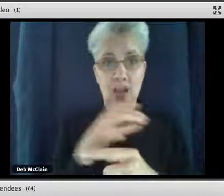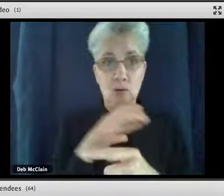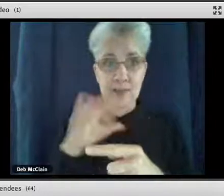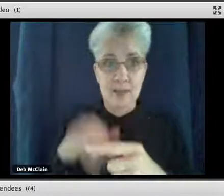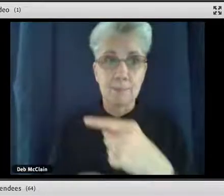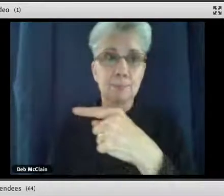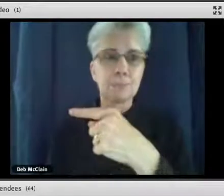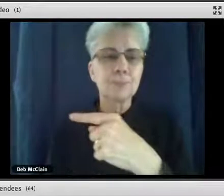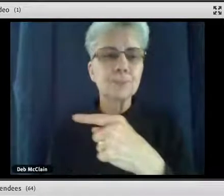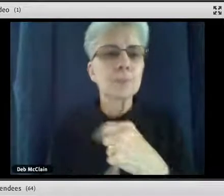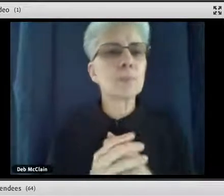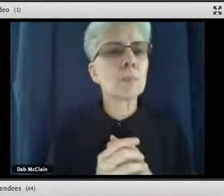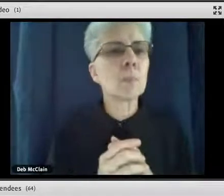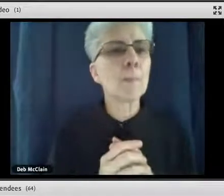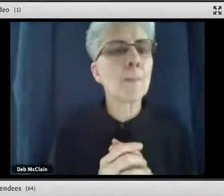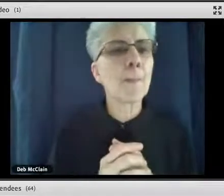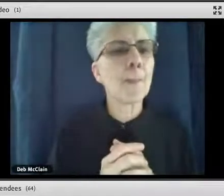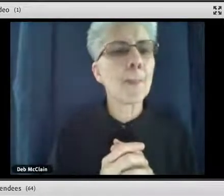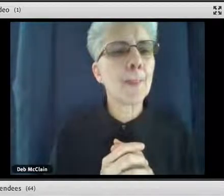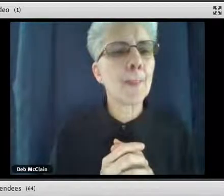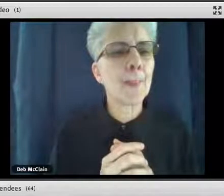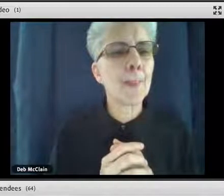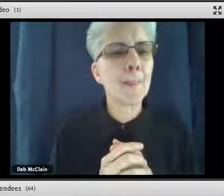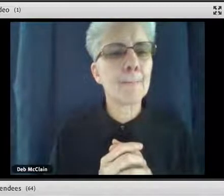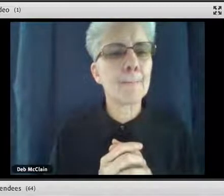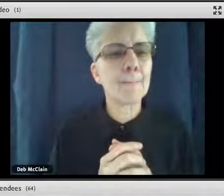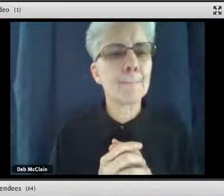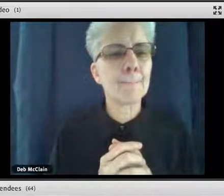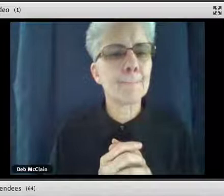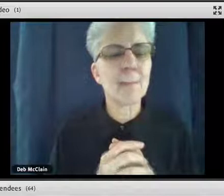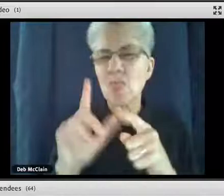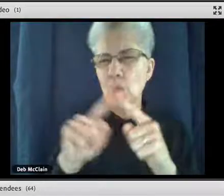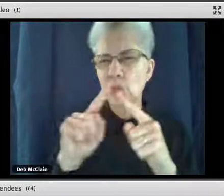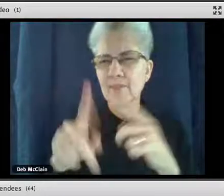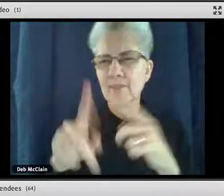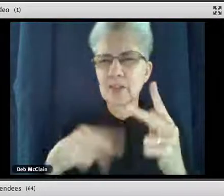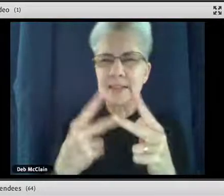the Library of Congress MARC website, by the way. You see here how different types